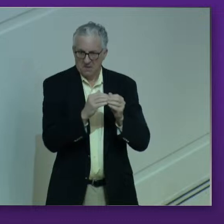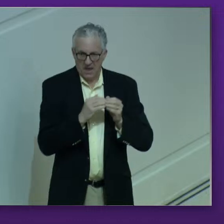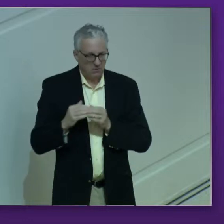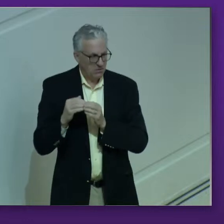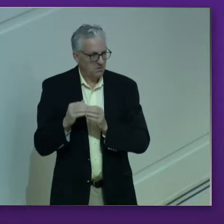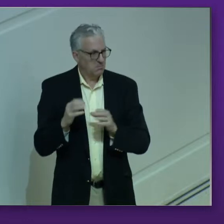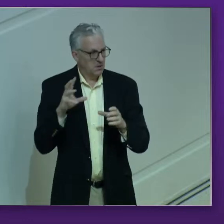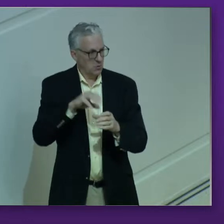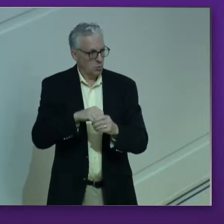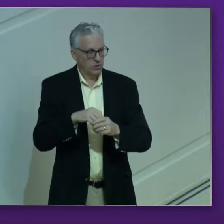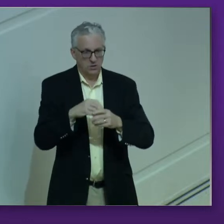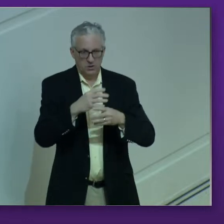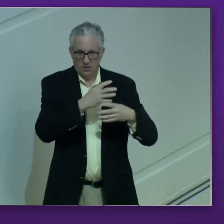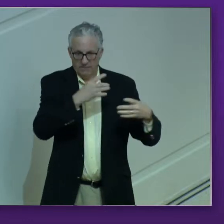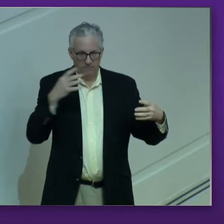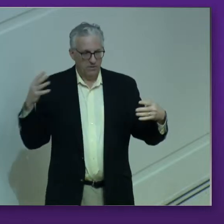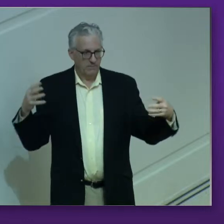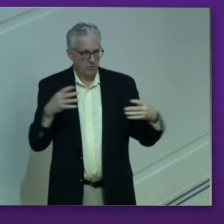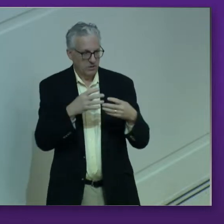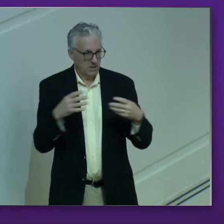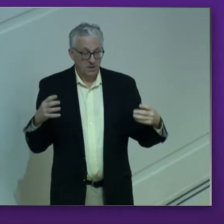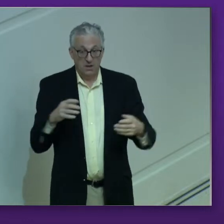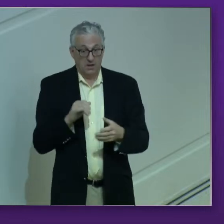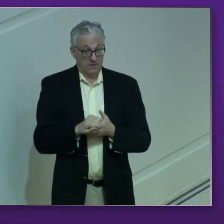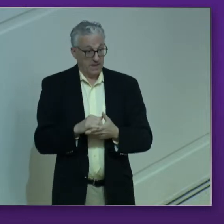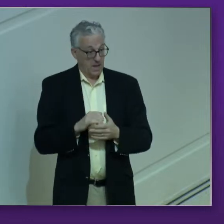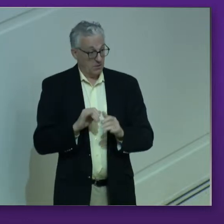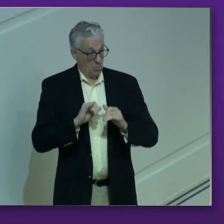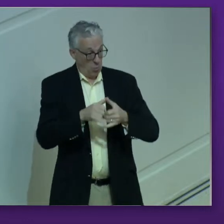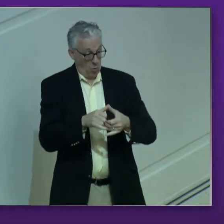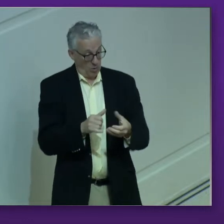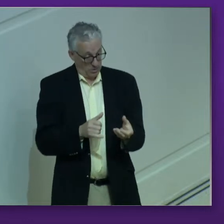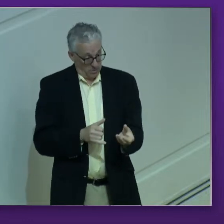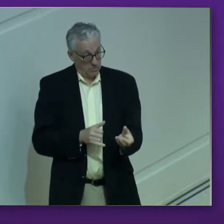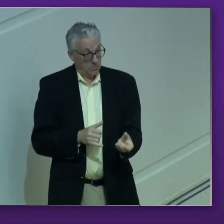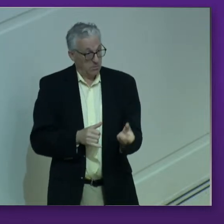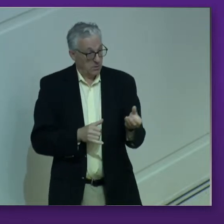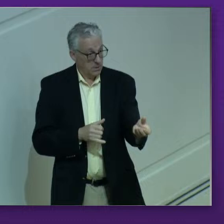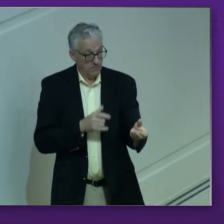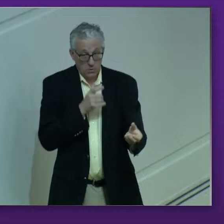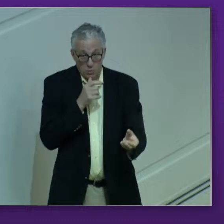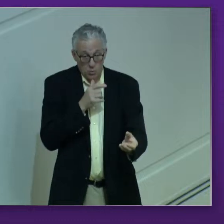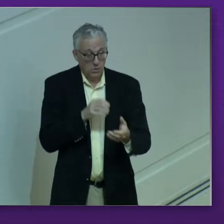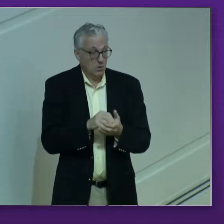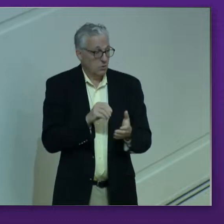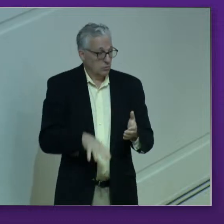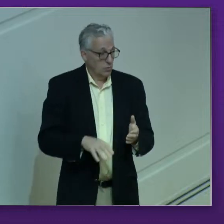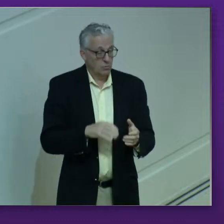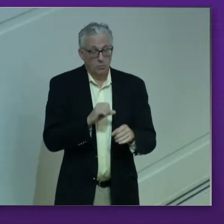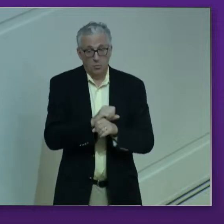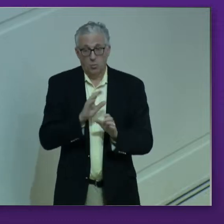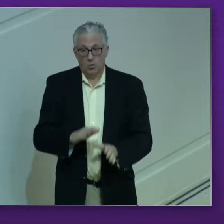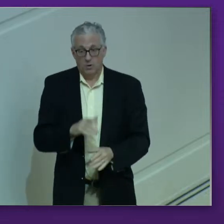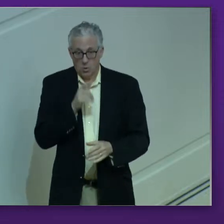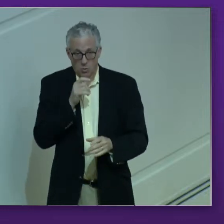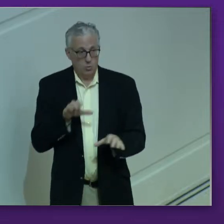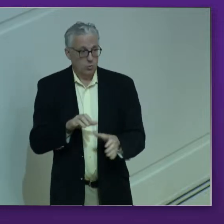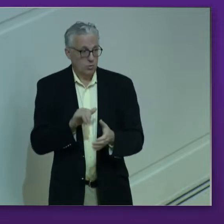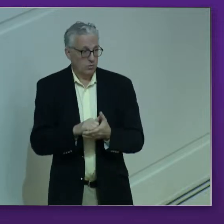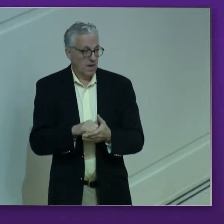ESTEEMED GUESTS INCLUDING MACMURRAY COLLEGE PRES. DR. JERMAINE F WILLIAMS AND FORMER MC TRUSTEE DR. KENNETH HOFFMAN.